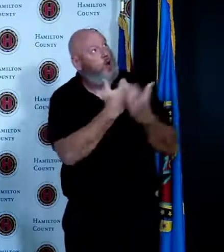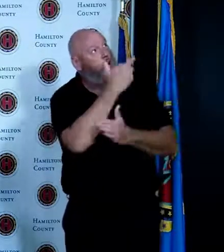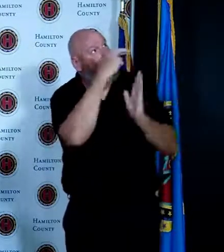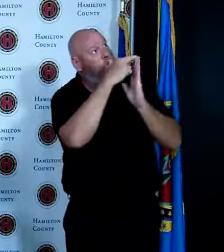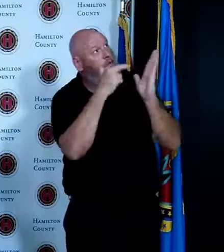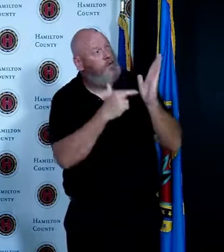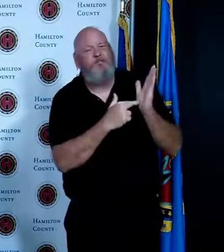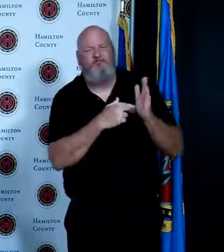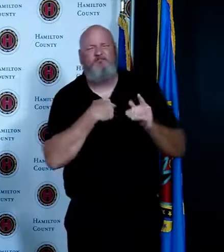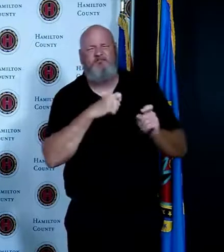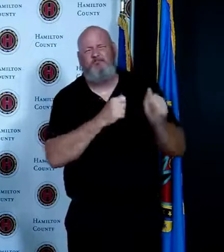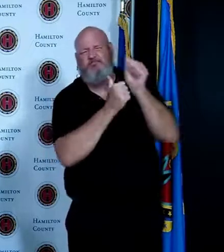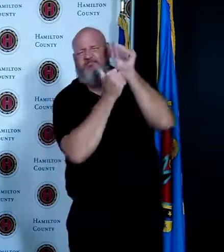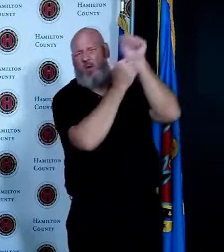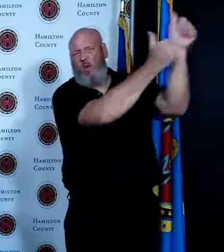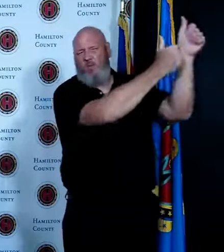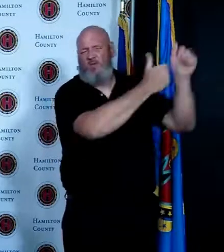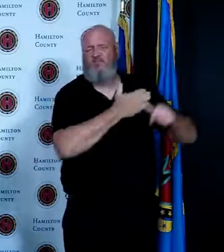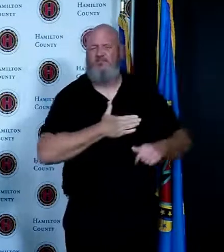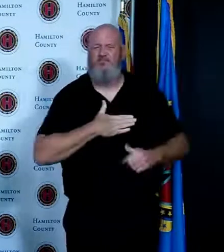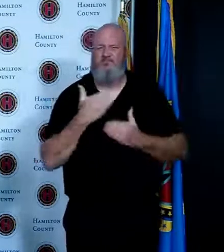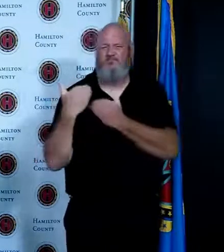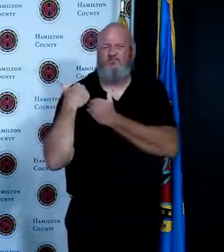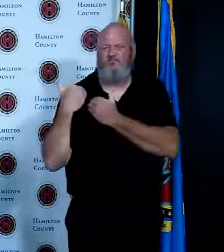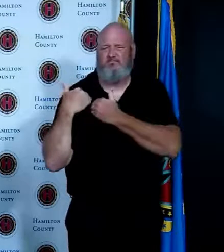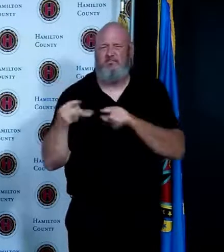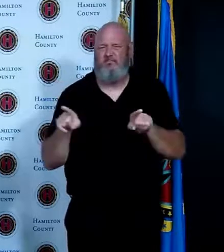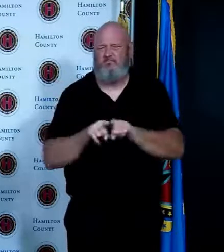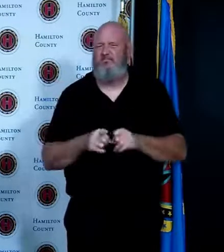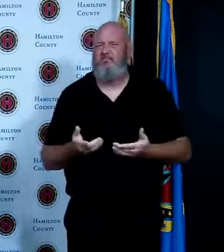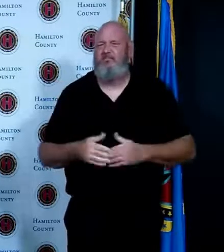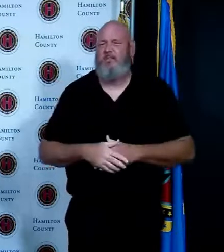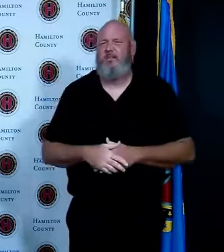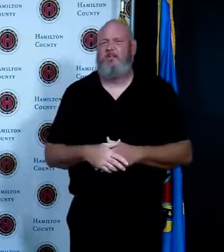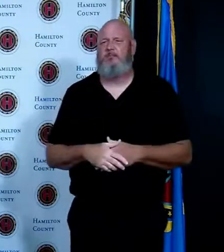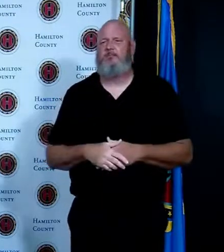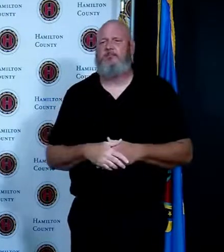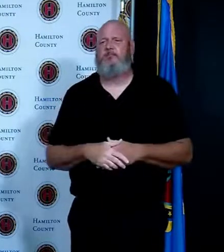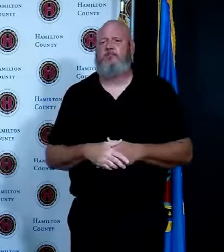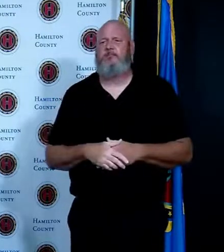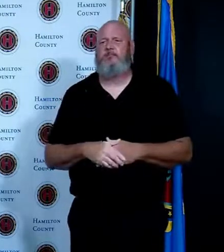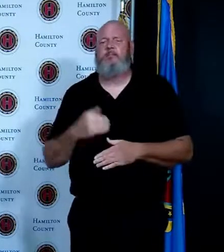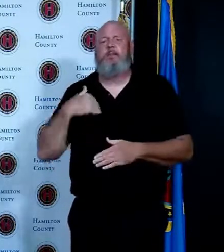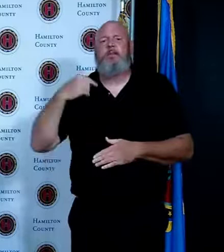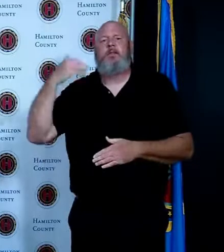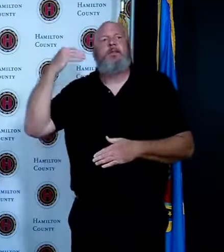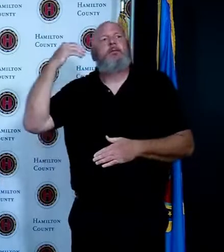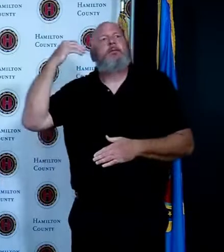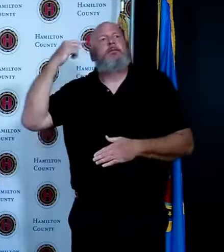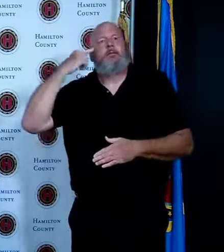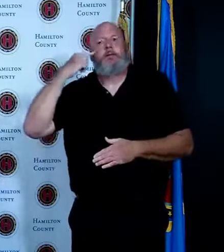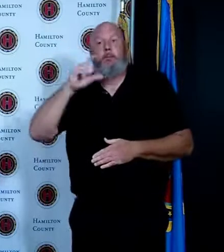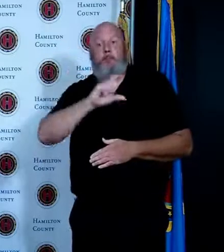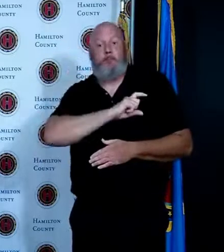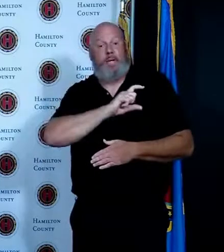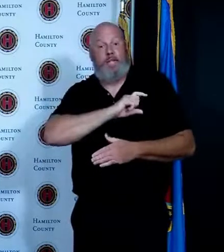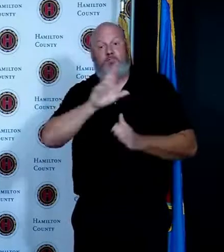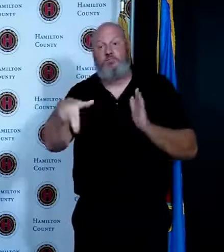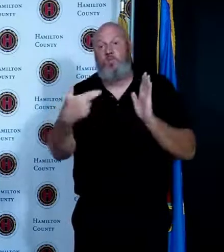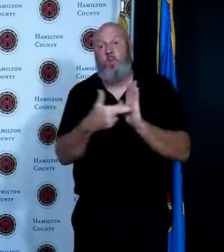health will have a role and I believe our local communities including police will have a role but it's really about partnerships to help save save lives